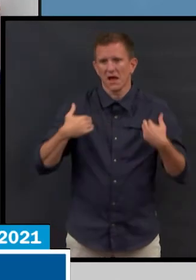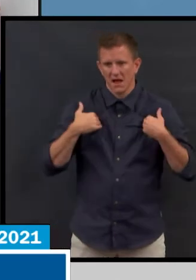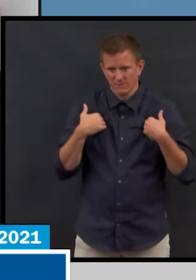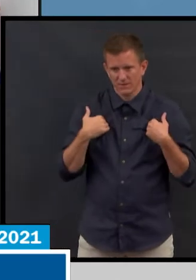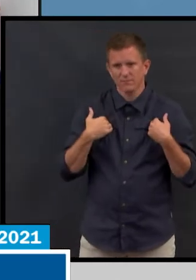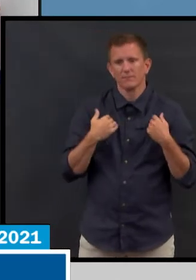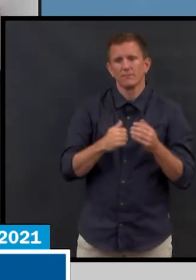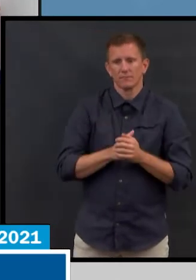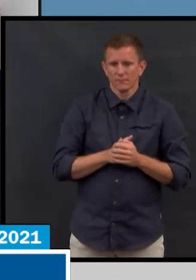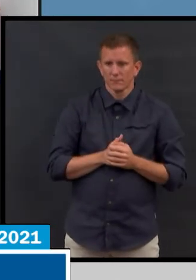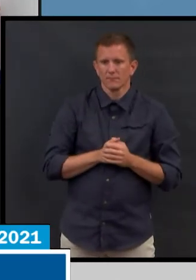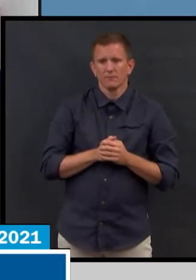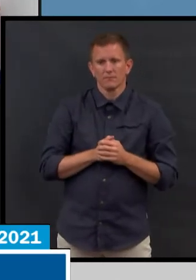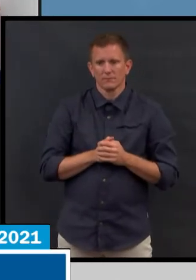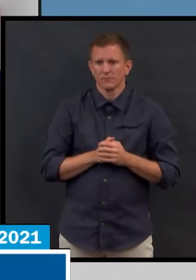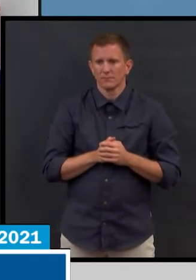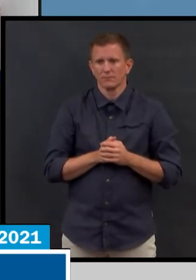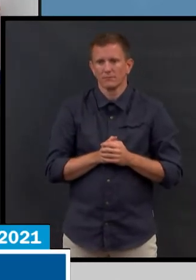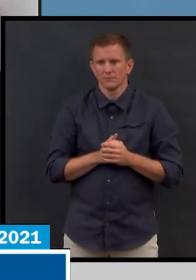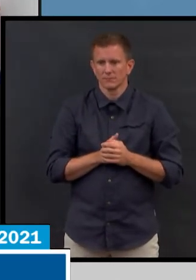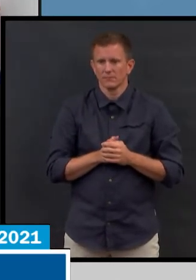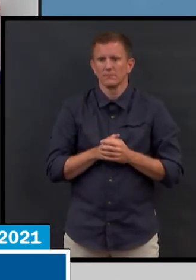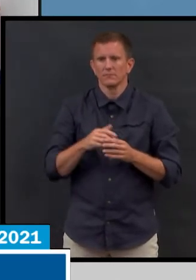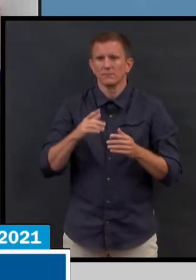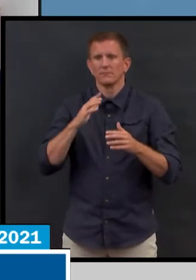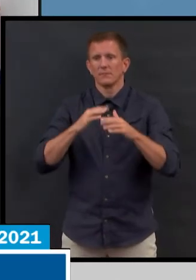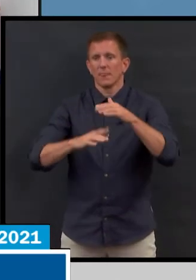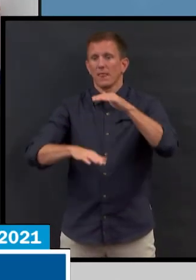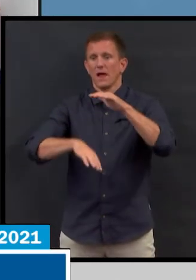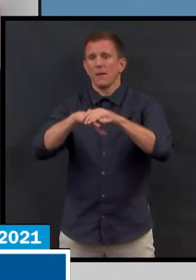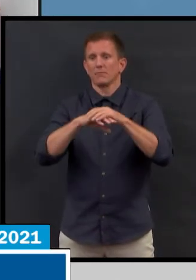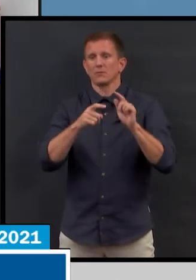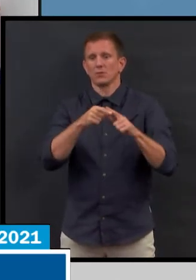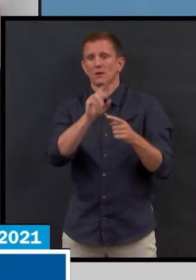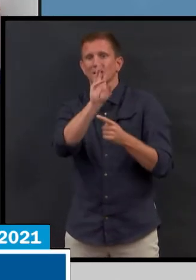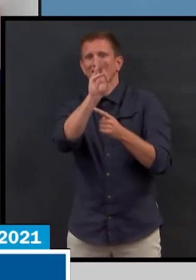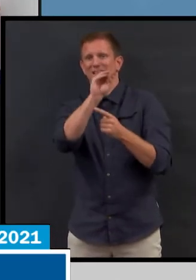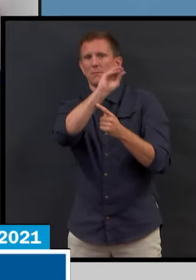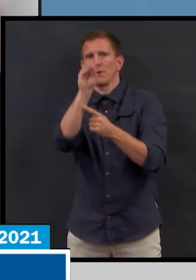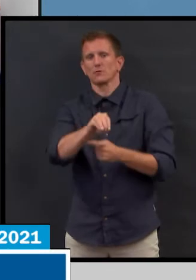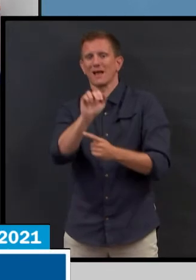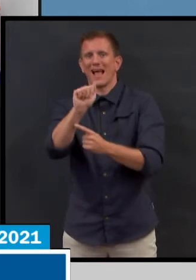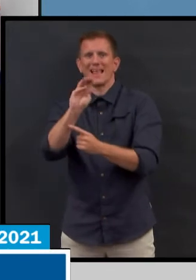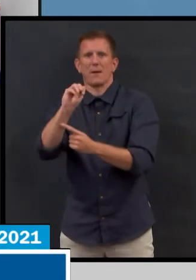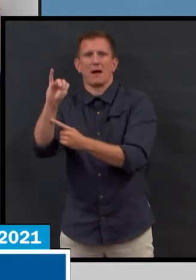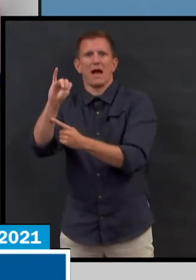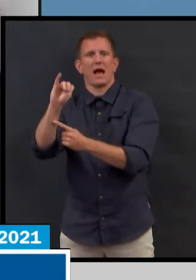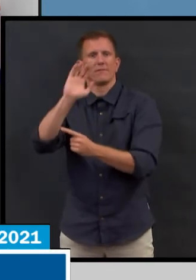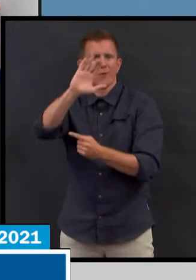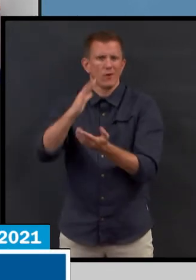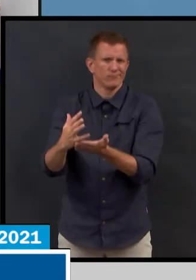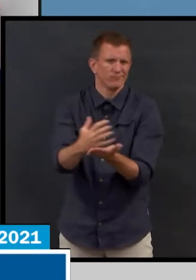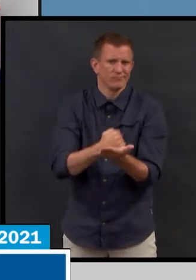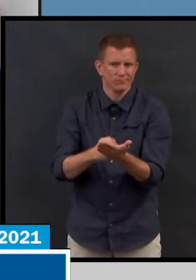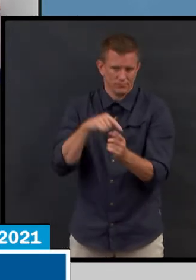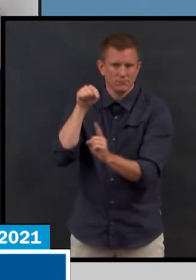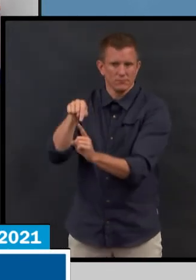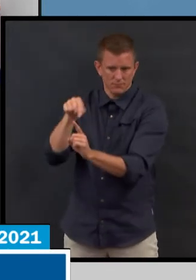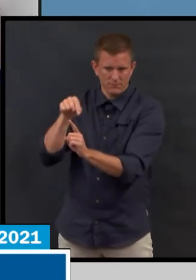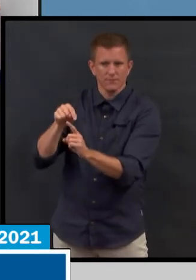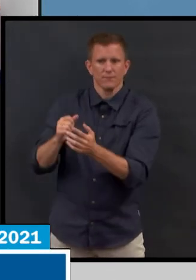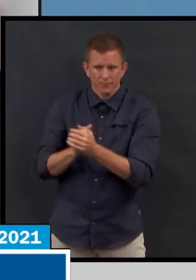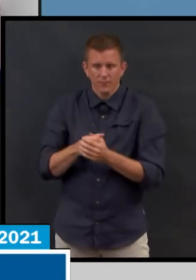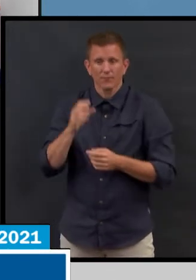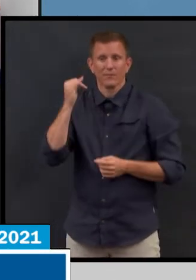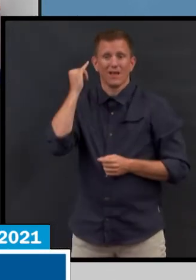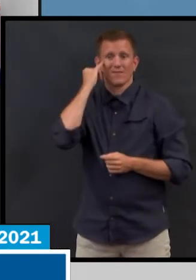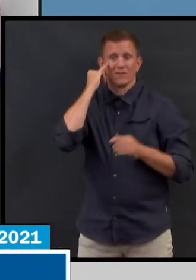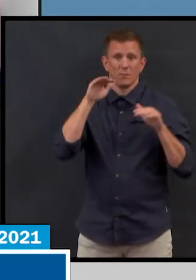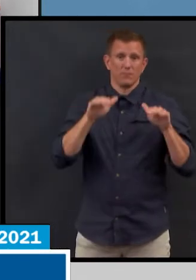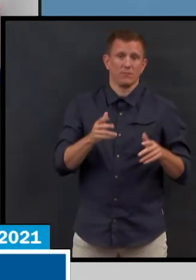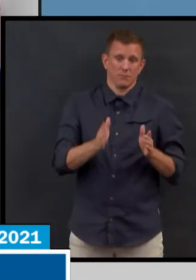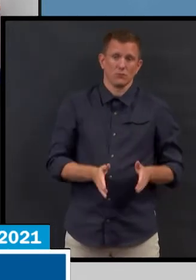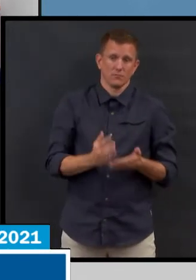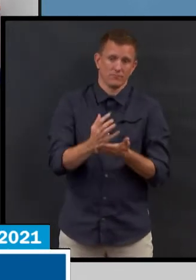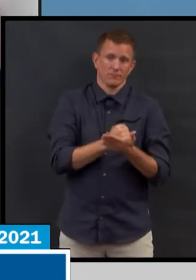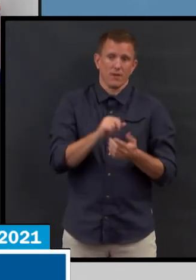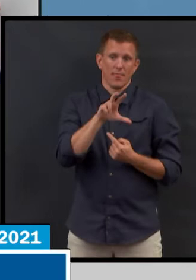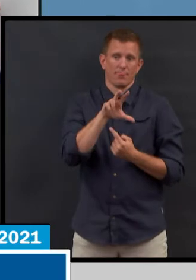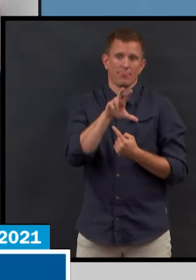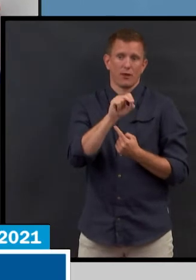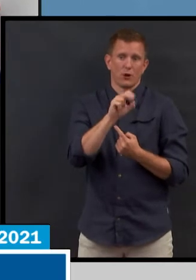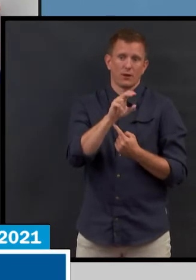60 ami and so we know that uh 30 percent a 30 ami income is about 21 000 per year for a single